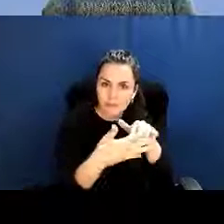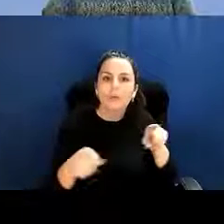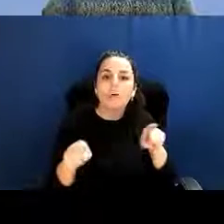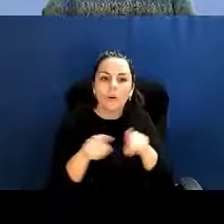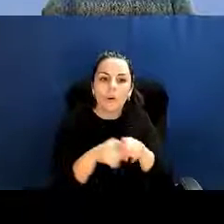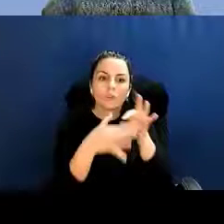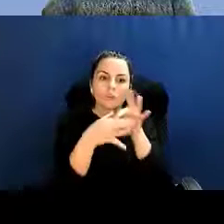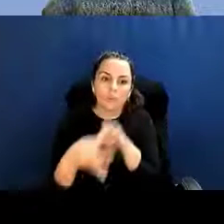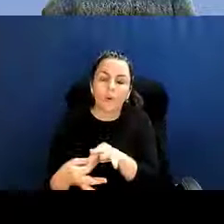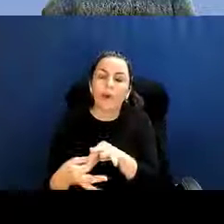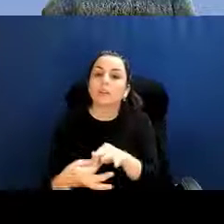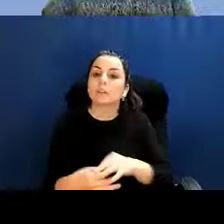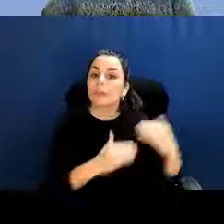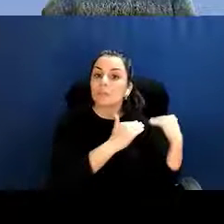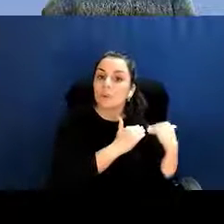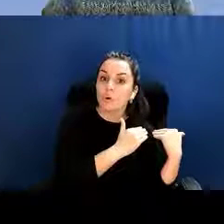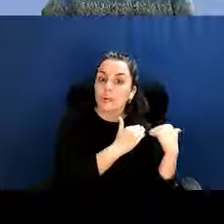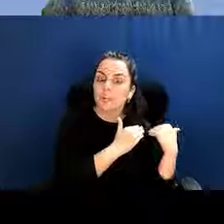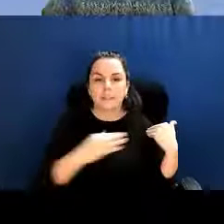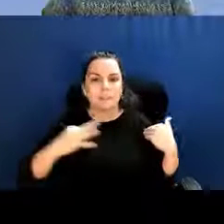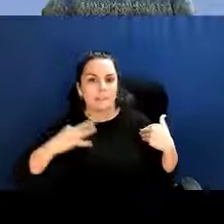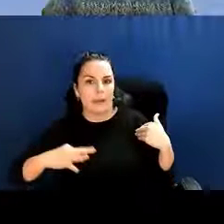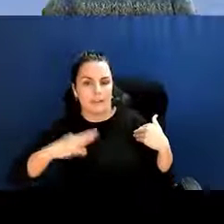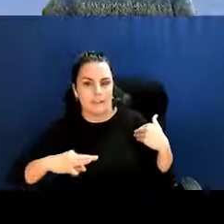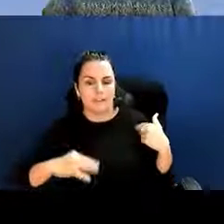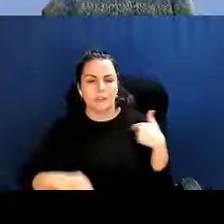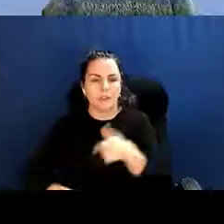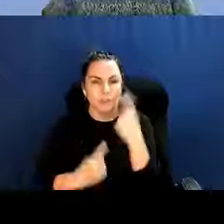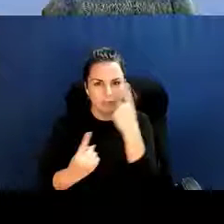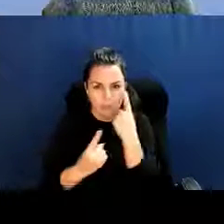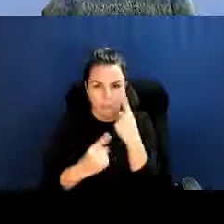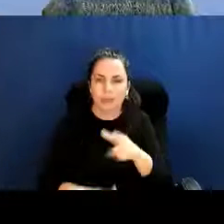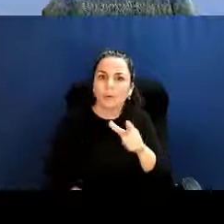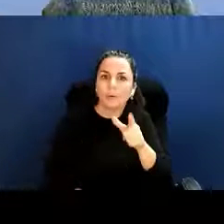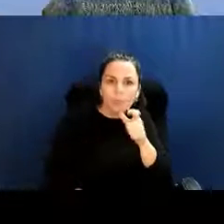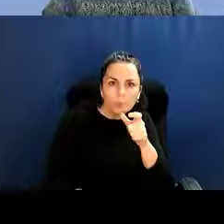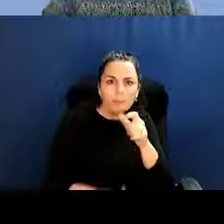to benefits as we think about how we recruit and who we recruit, subjects for our research.